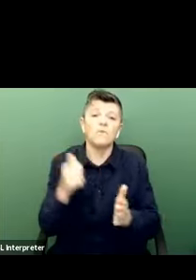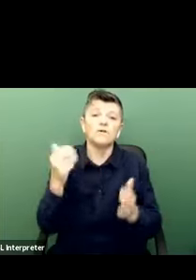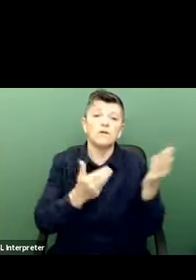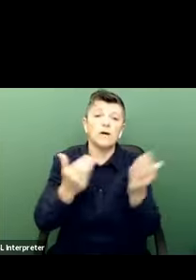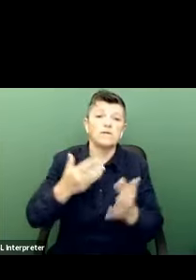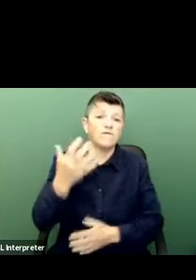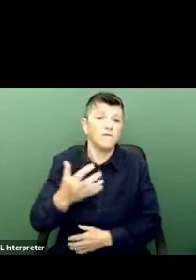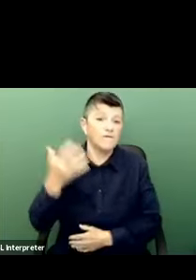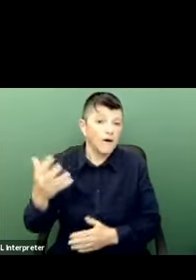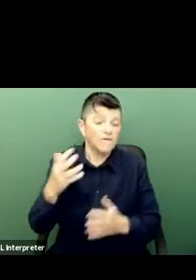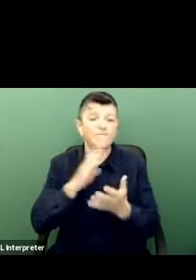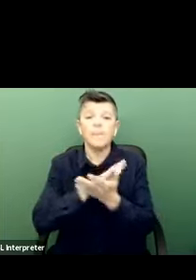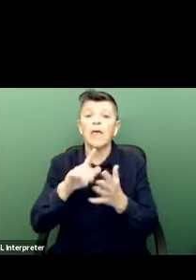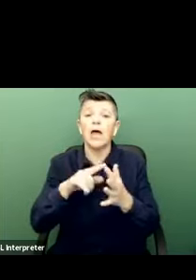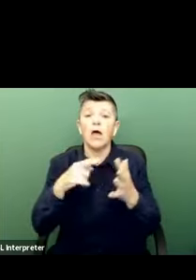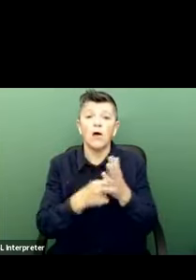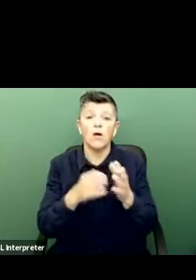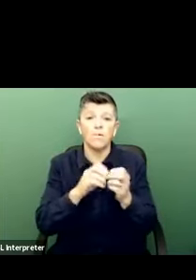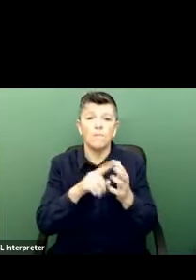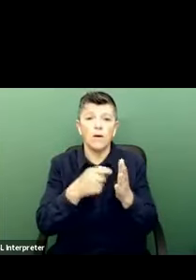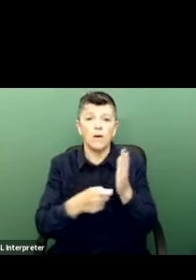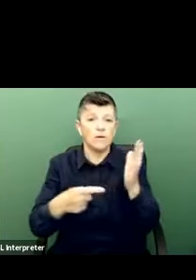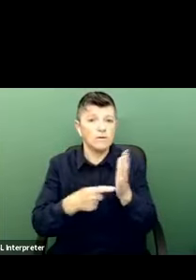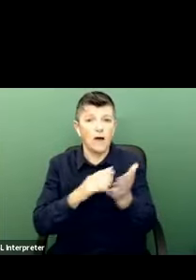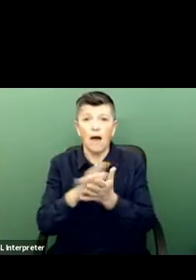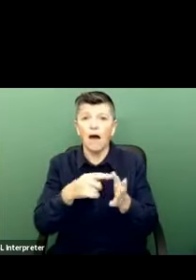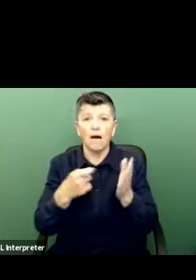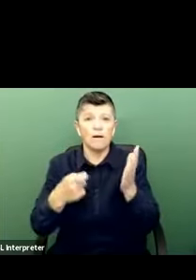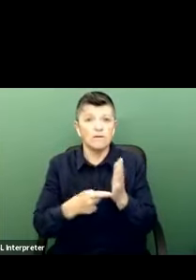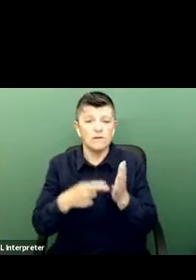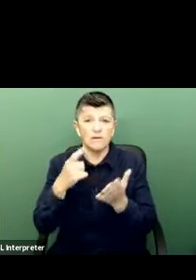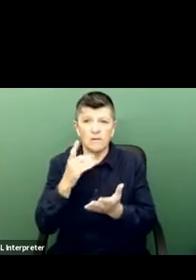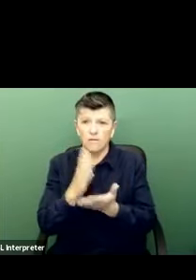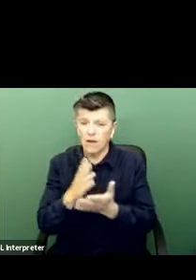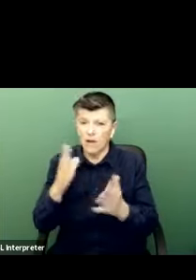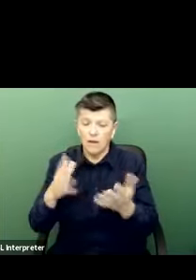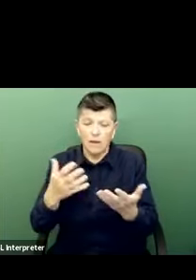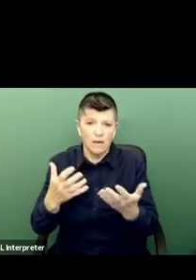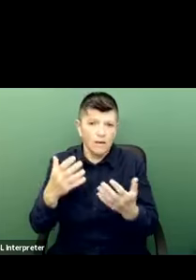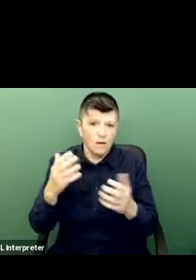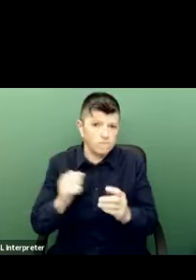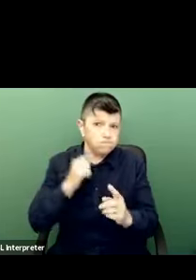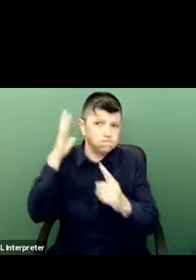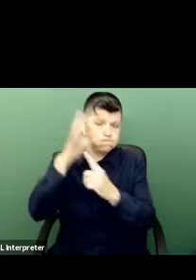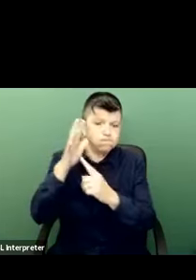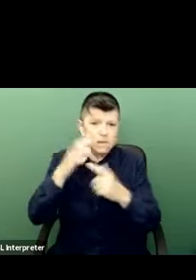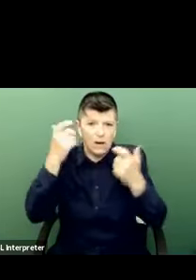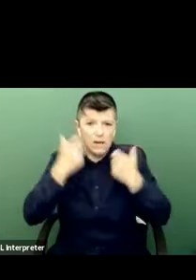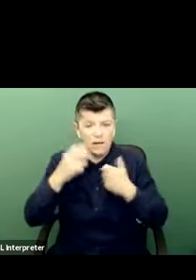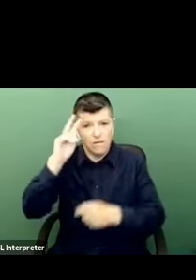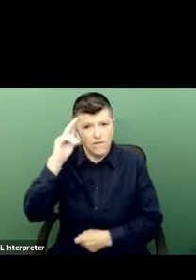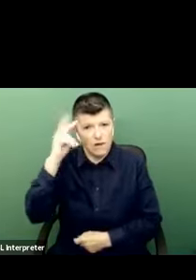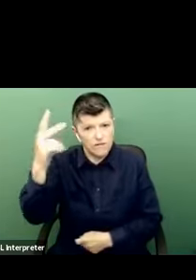be reflected in legislation and they also inspire legislation but this is a further